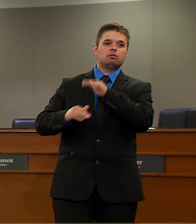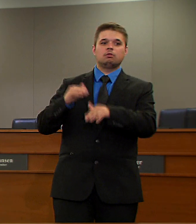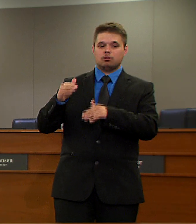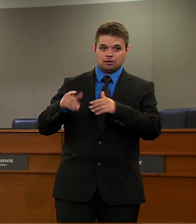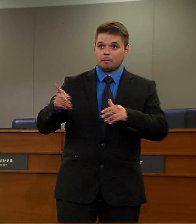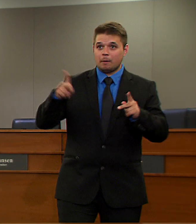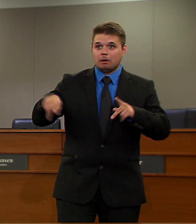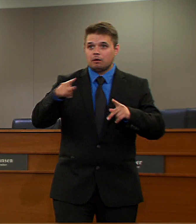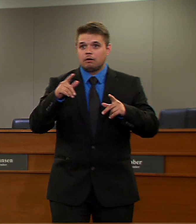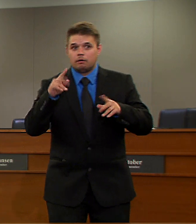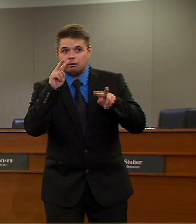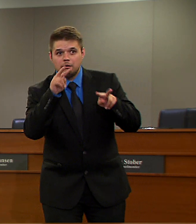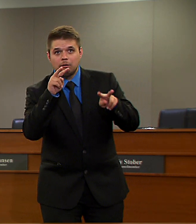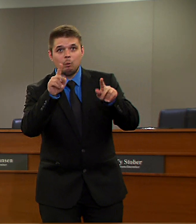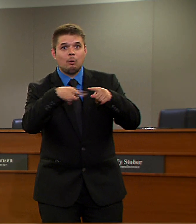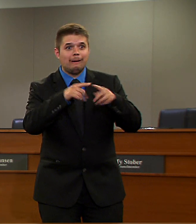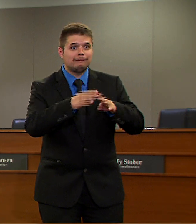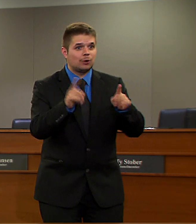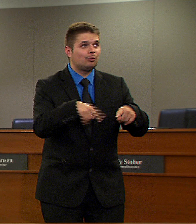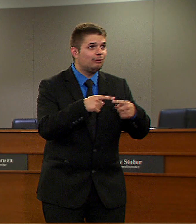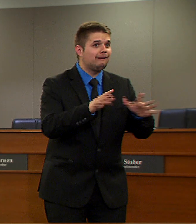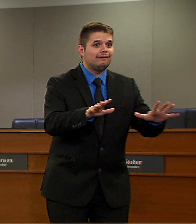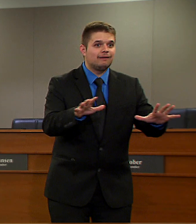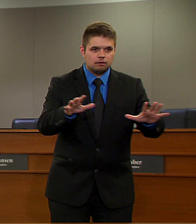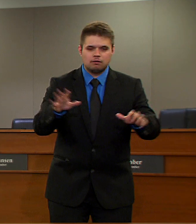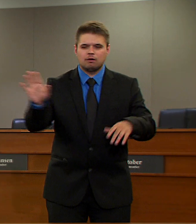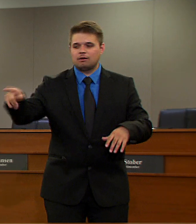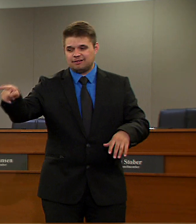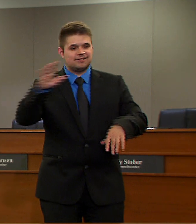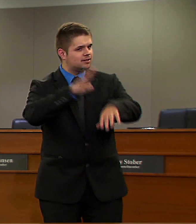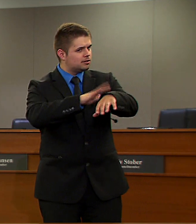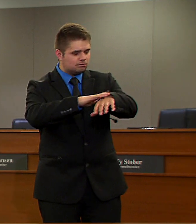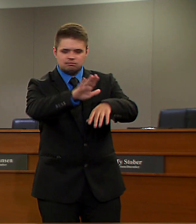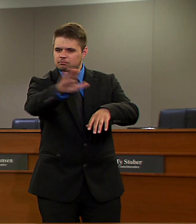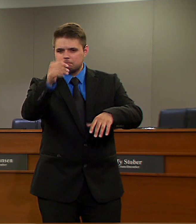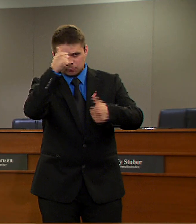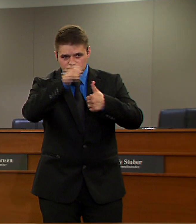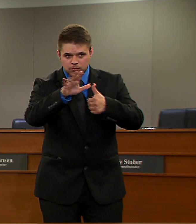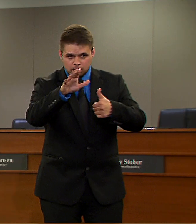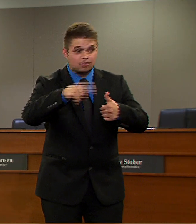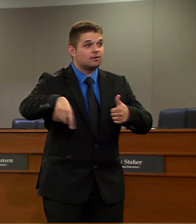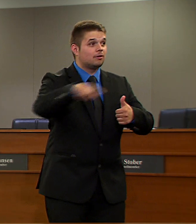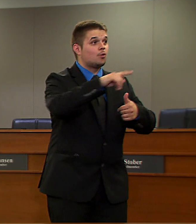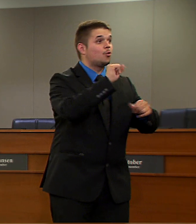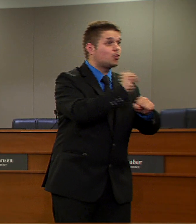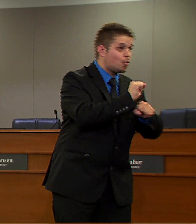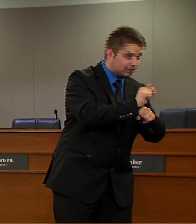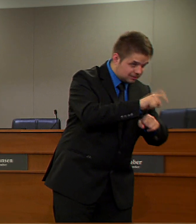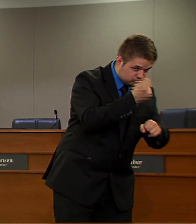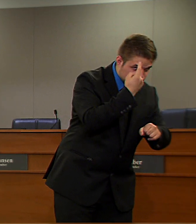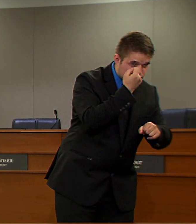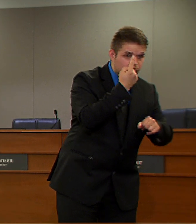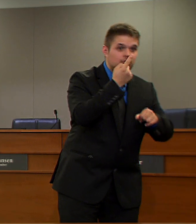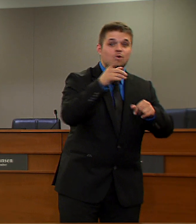reopen, our residents need to get back to work and for all those public events to get started, we're anxious ourselves.